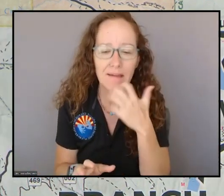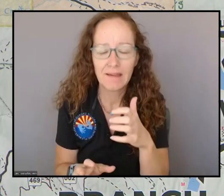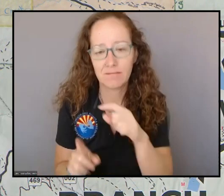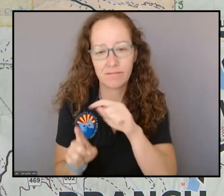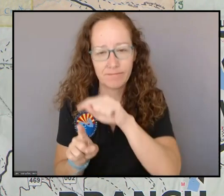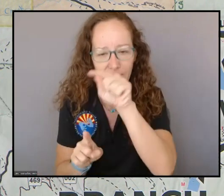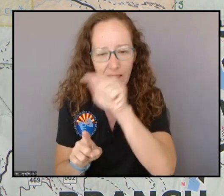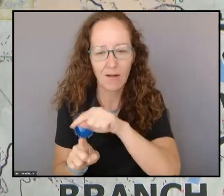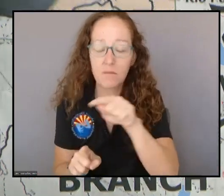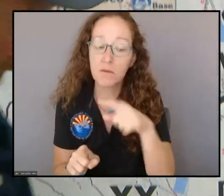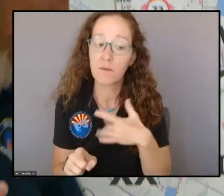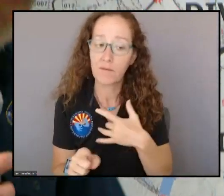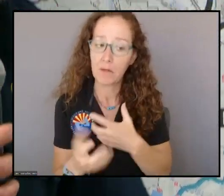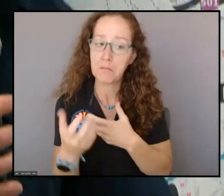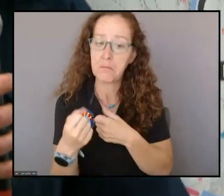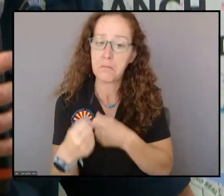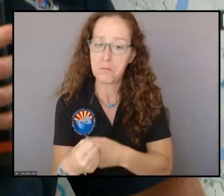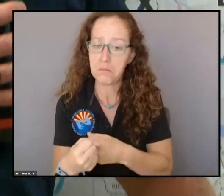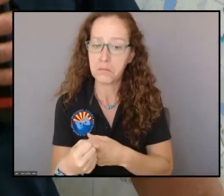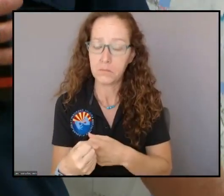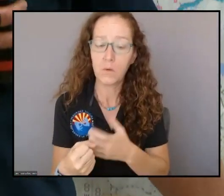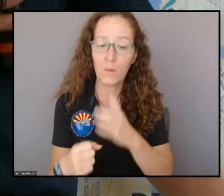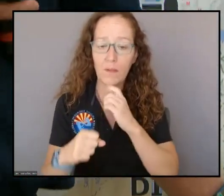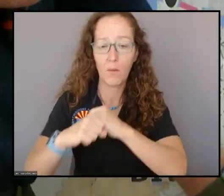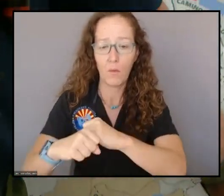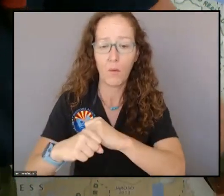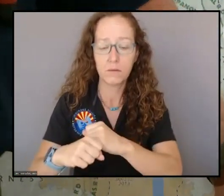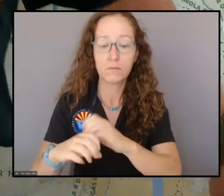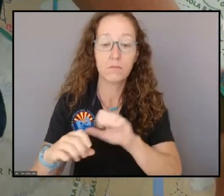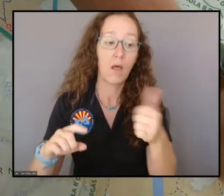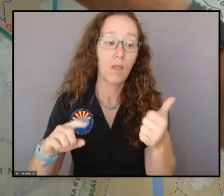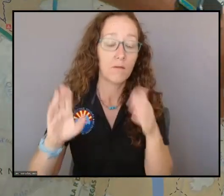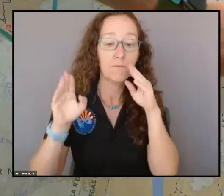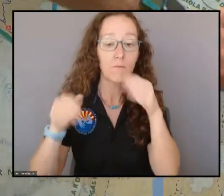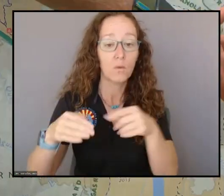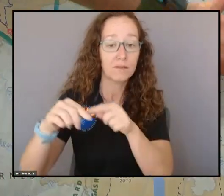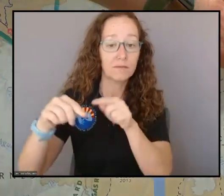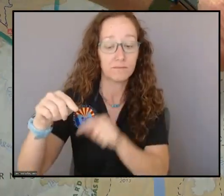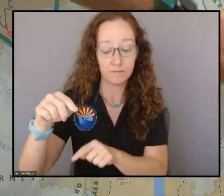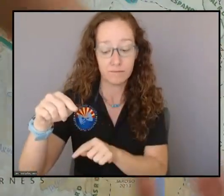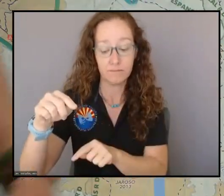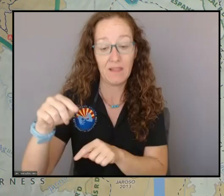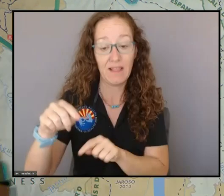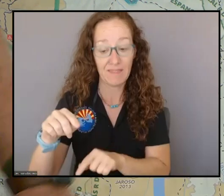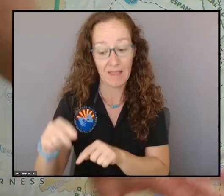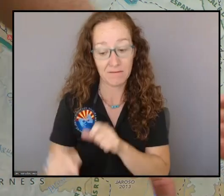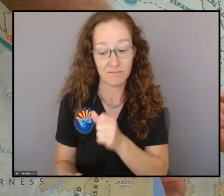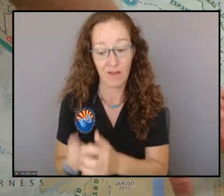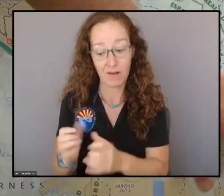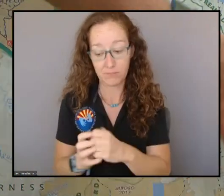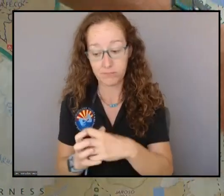there is still some fire in the South Zone that has some potential to move north through the wilderness towards the Sangre